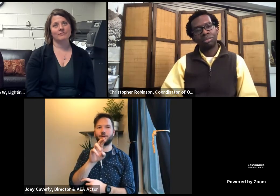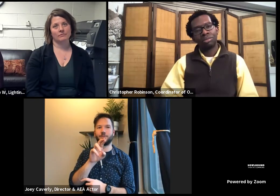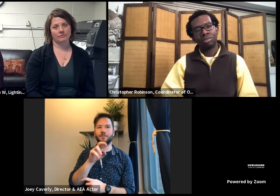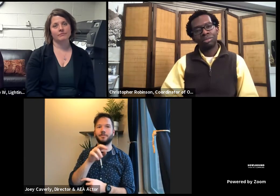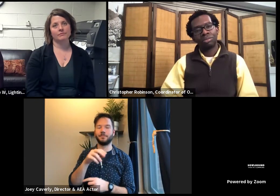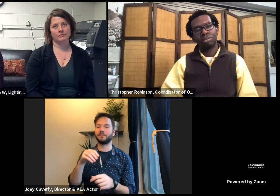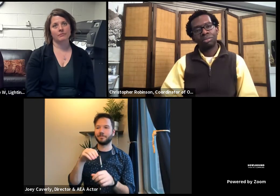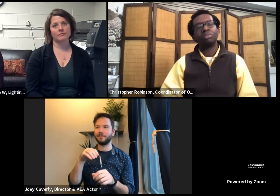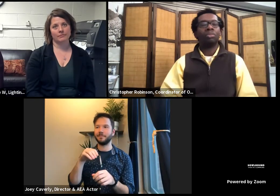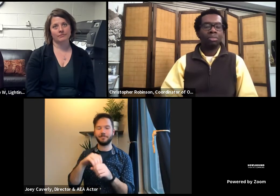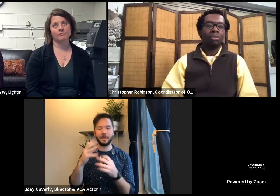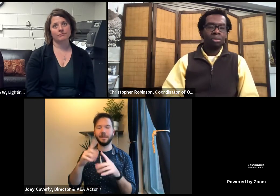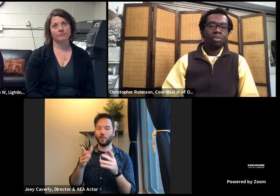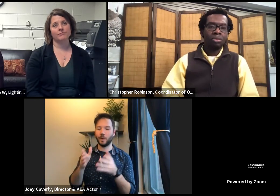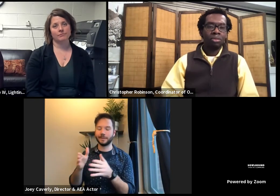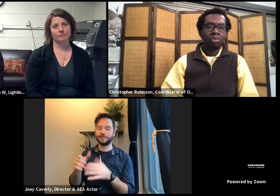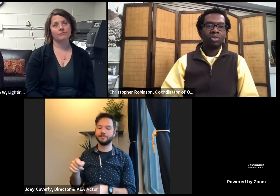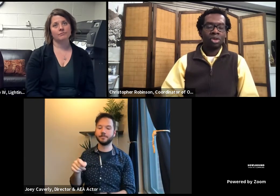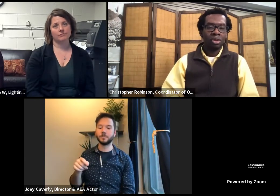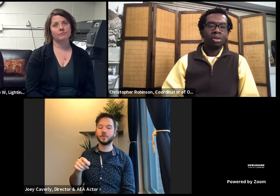She is a pioneer in many different ways.